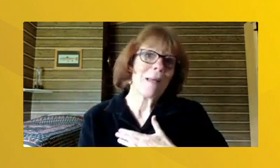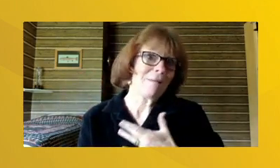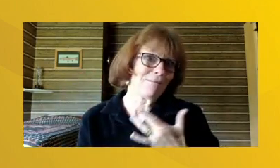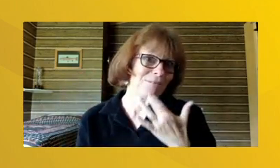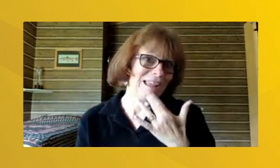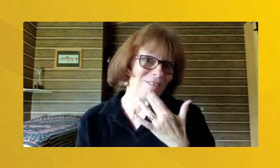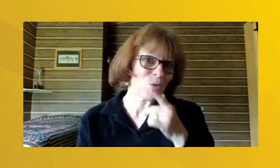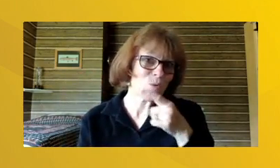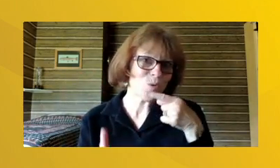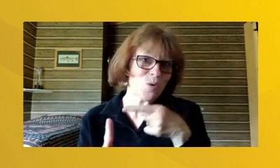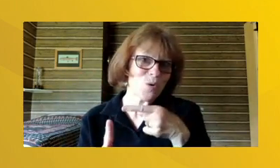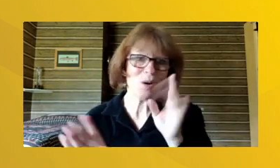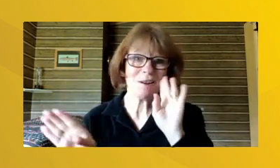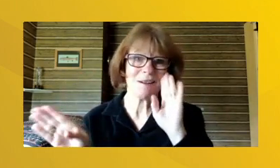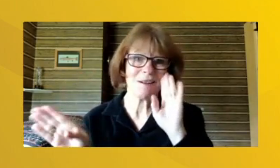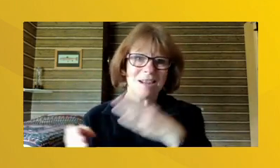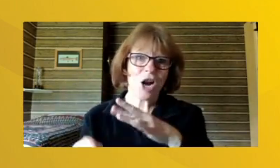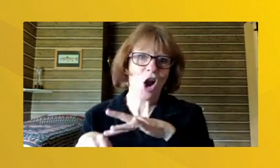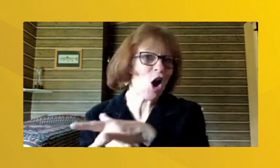And we have a rich population of them.